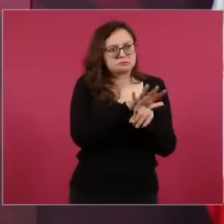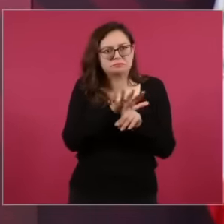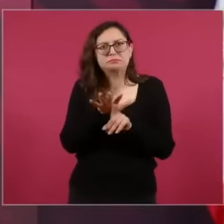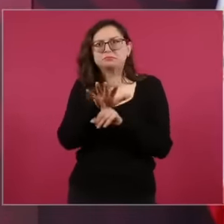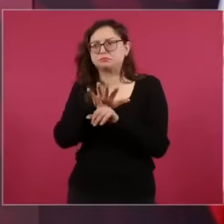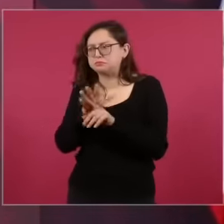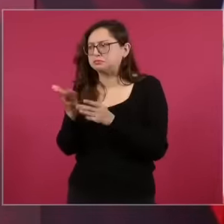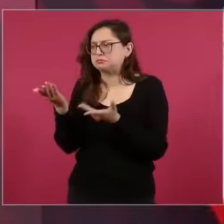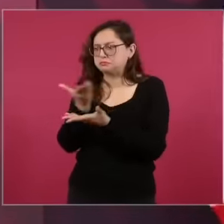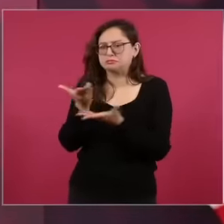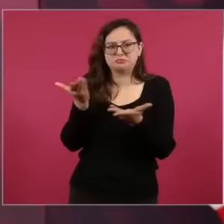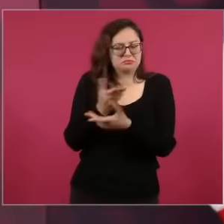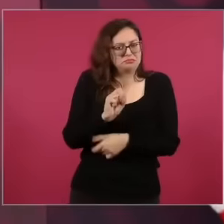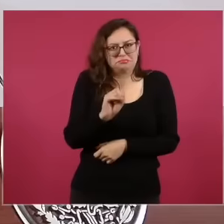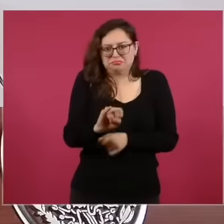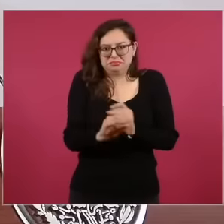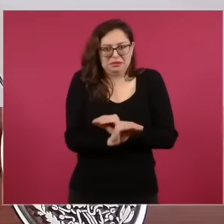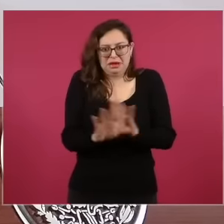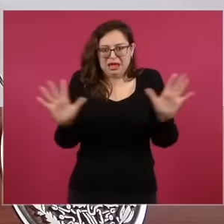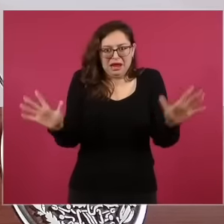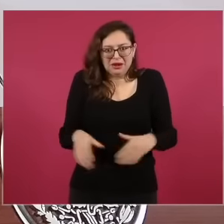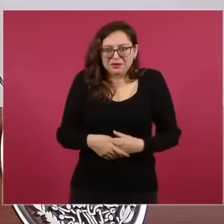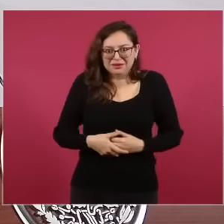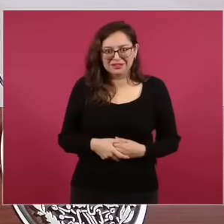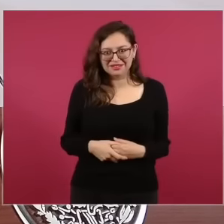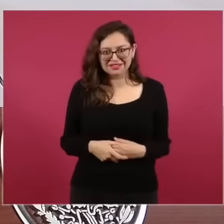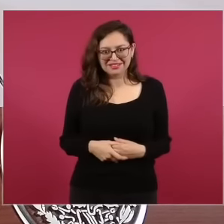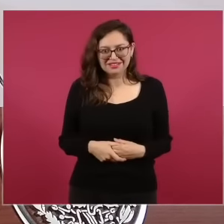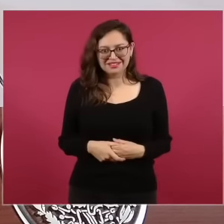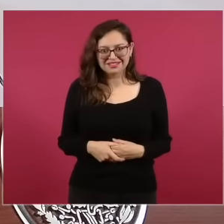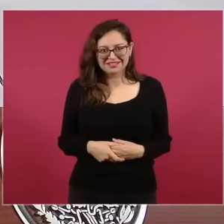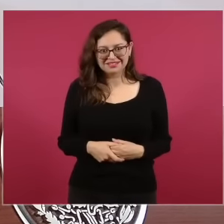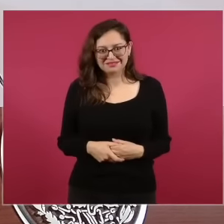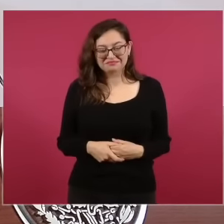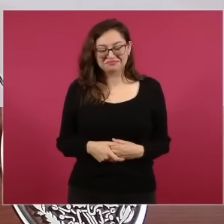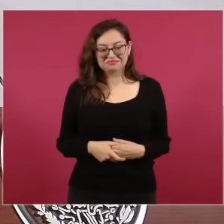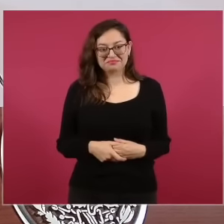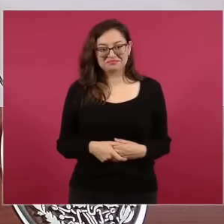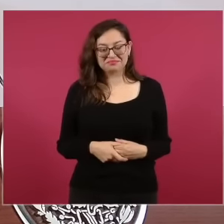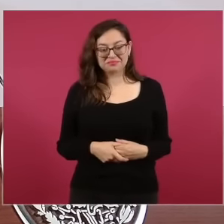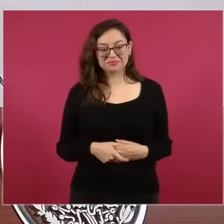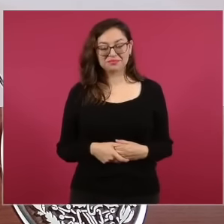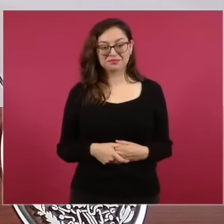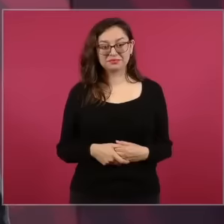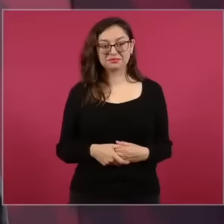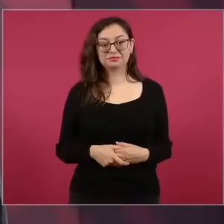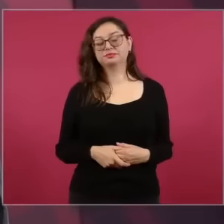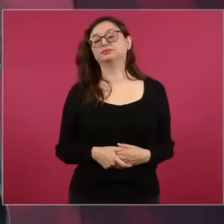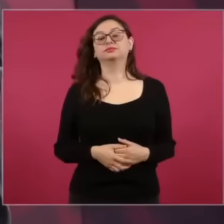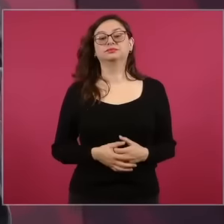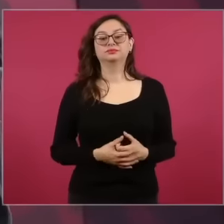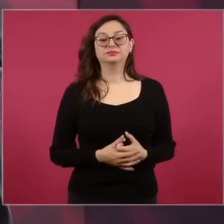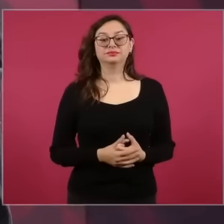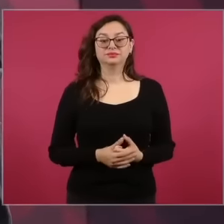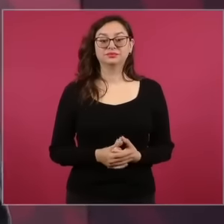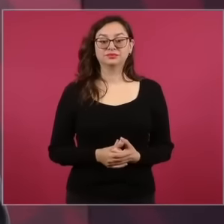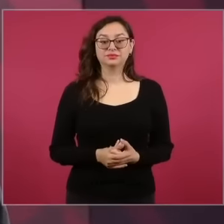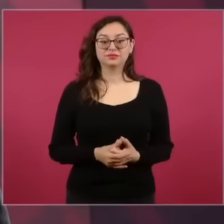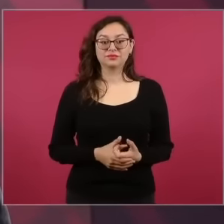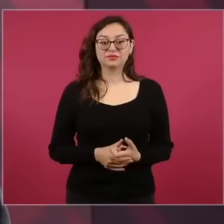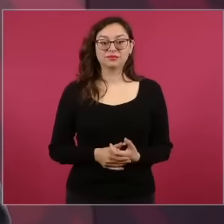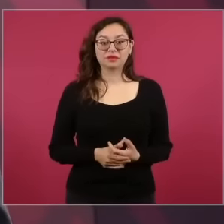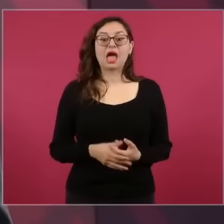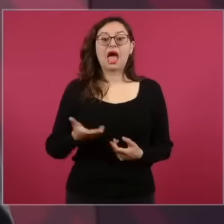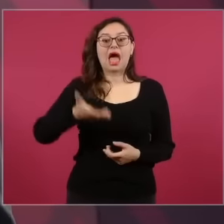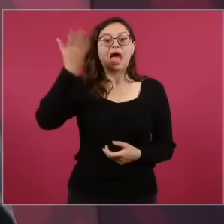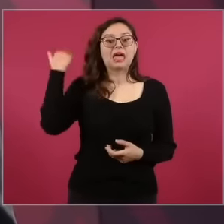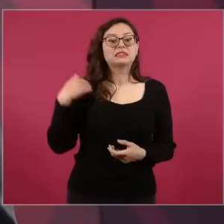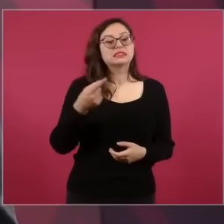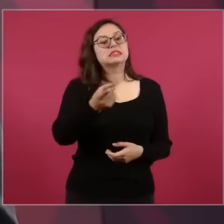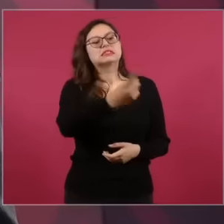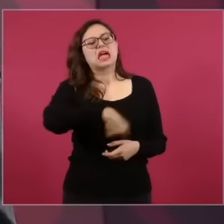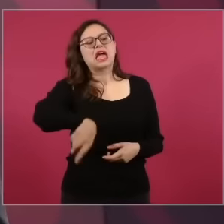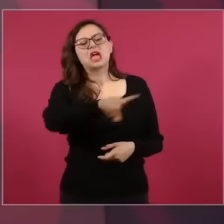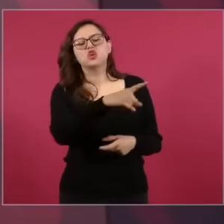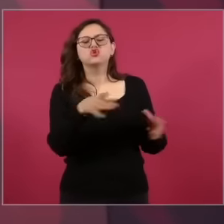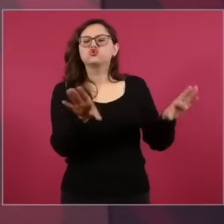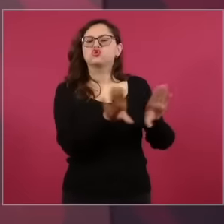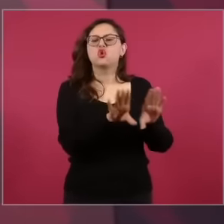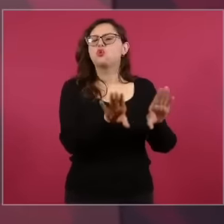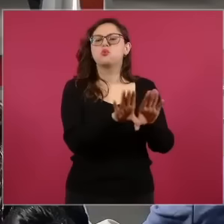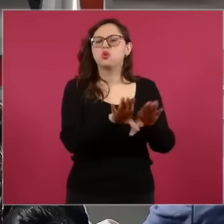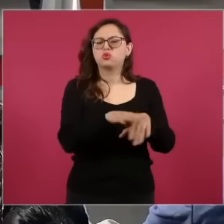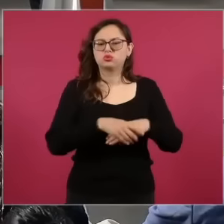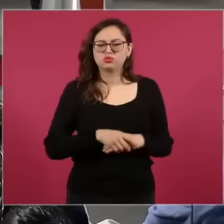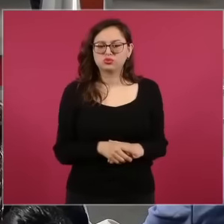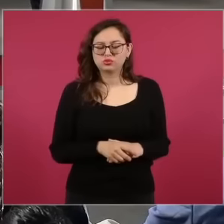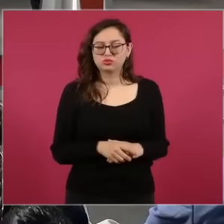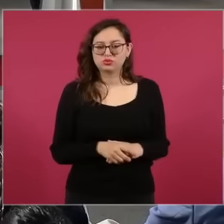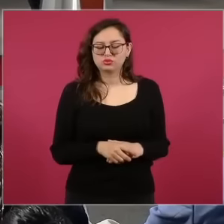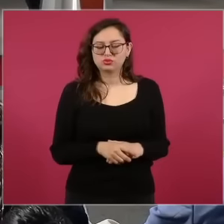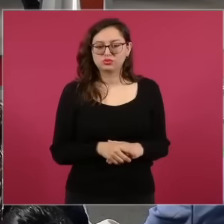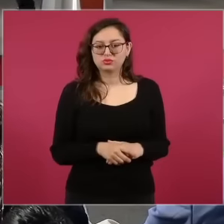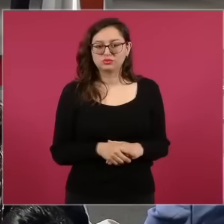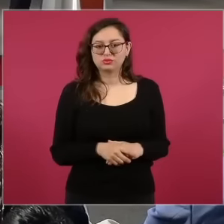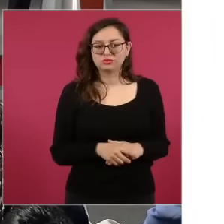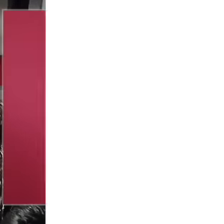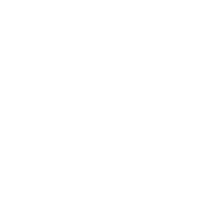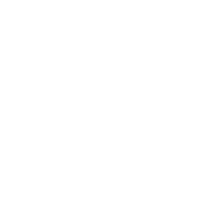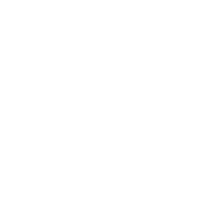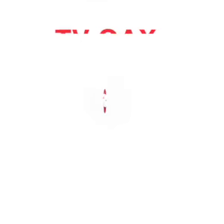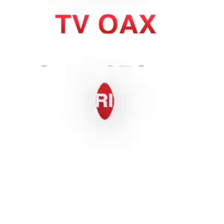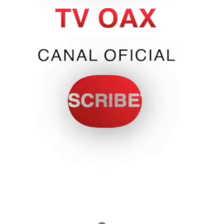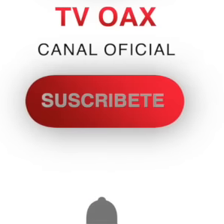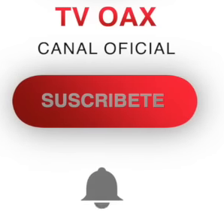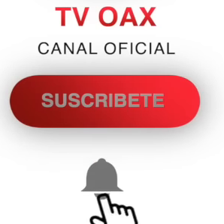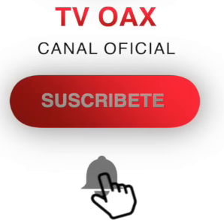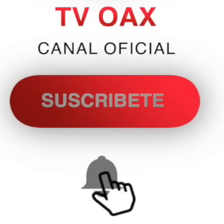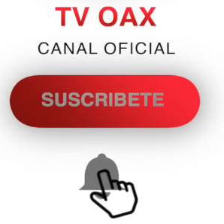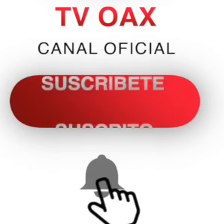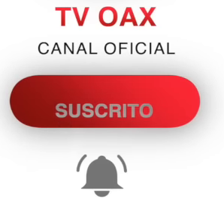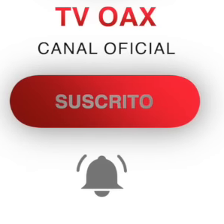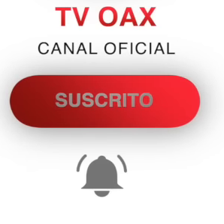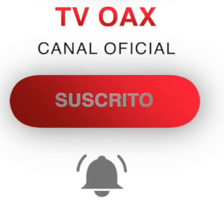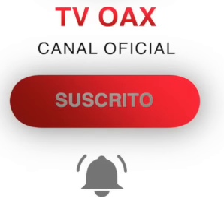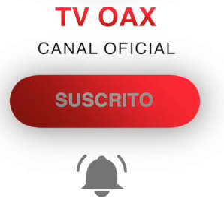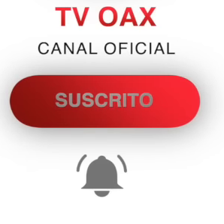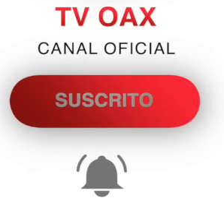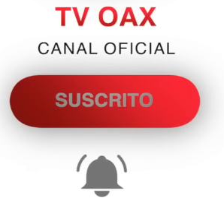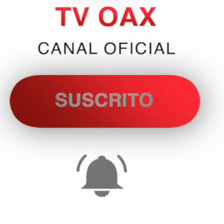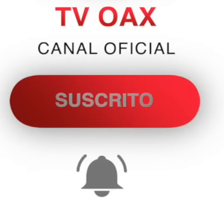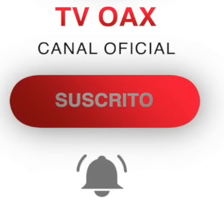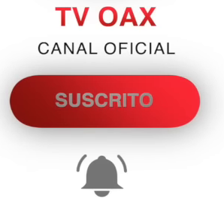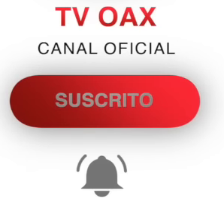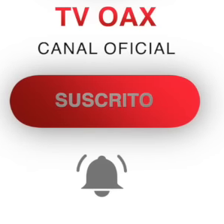, how the adversaries did it, who did not take a roll call Claudio x González,